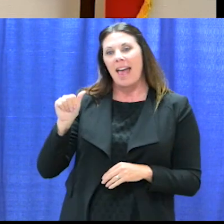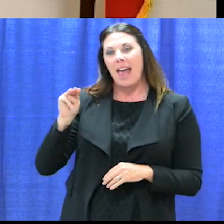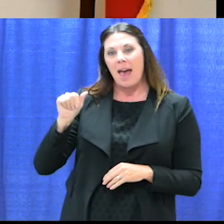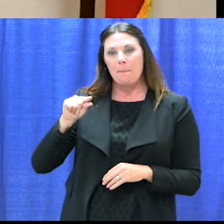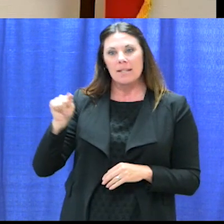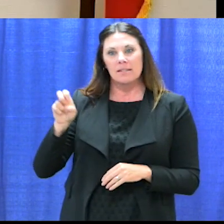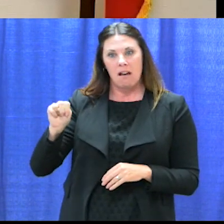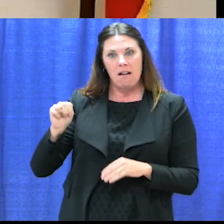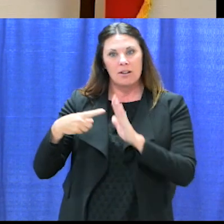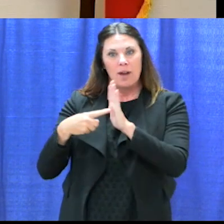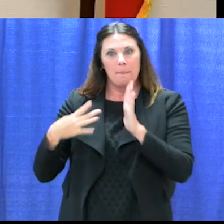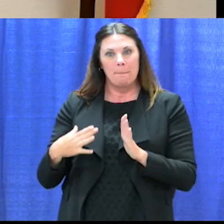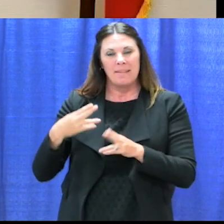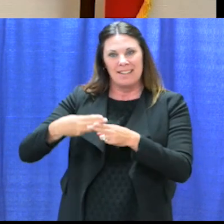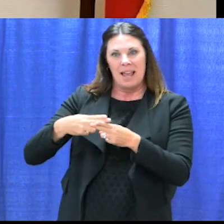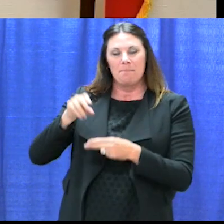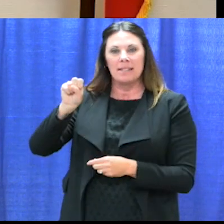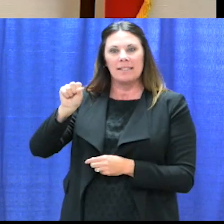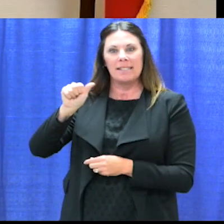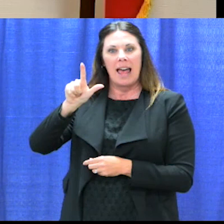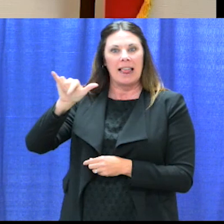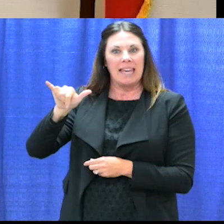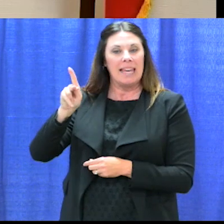We have Sally Kay from the public policy team.